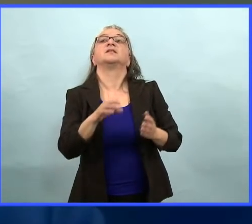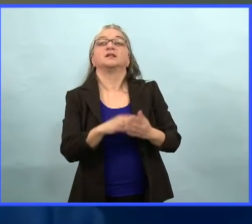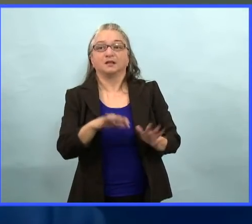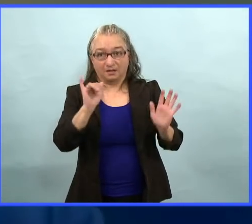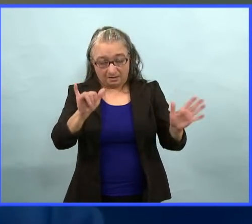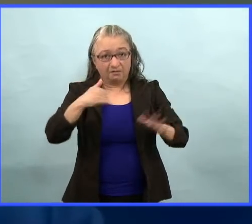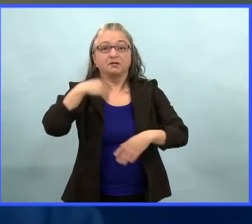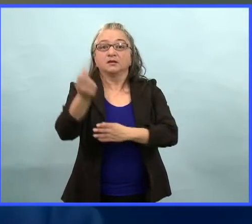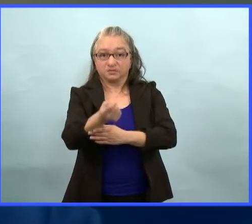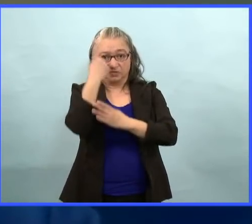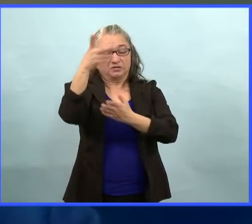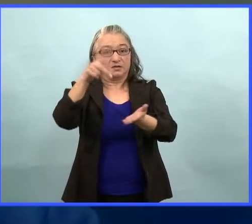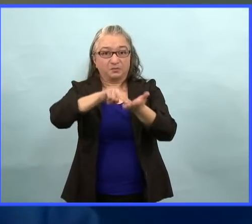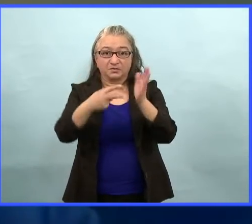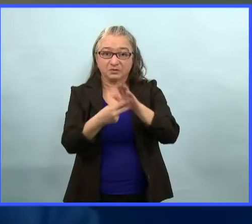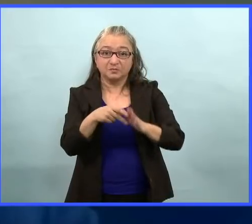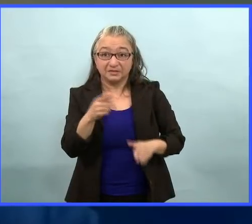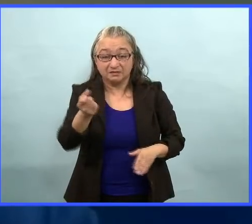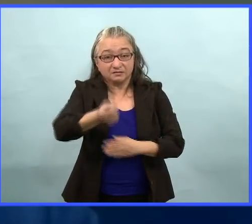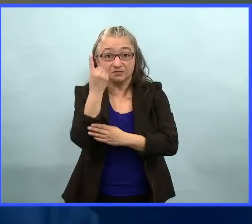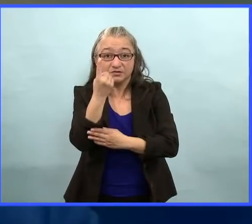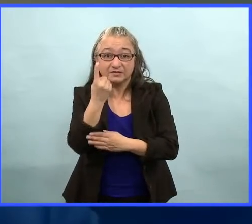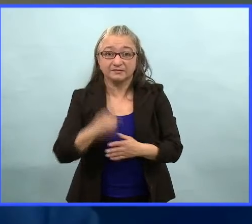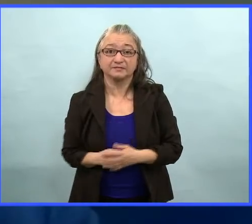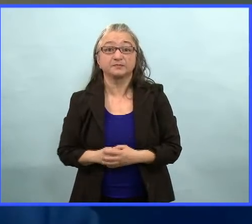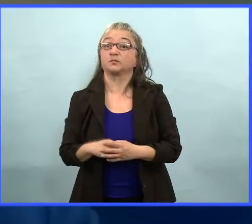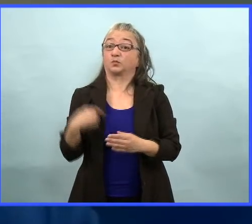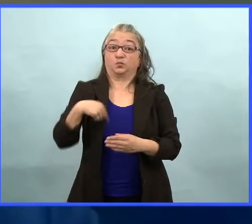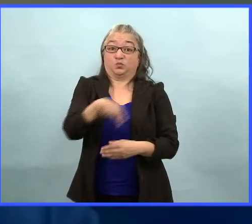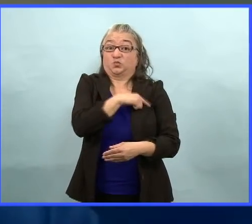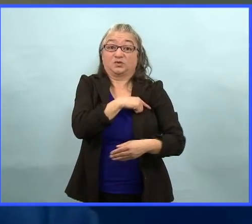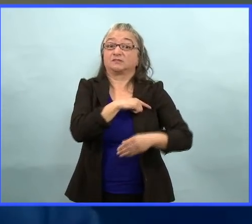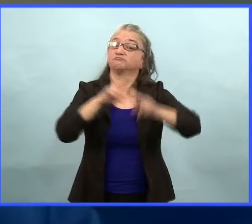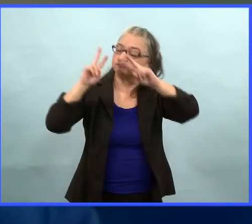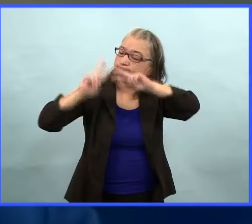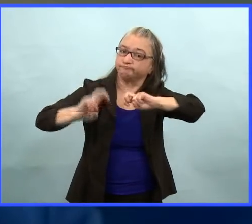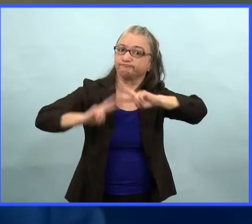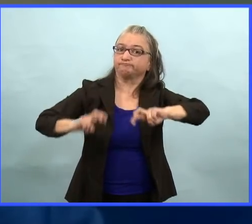the healthcare system is assessed clinically and and care is provided to meet the needs